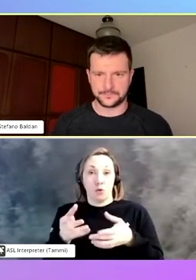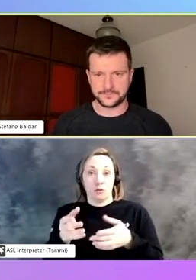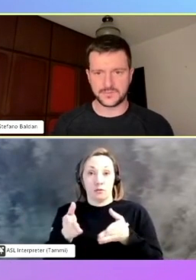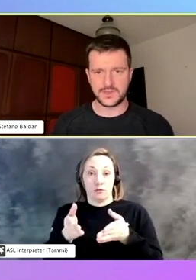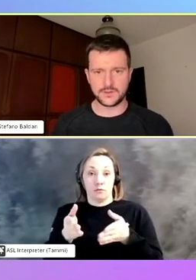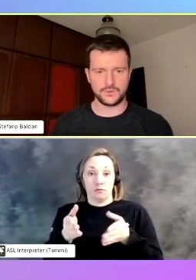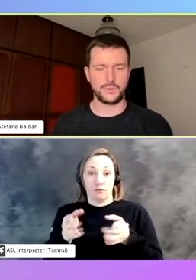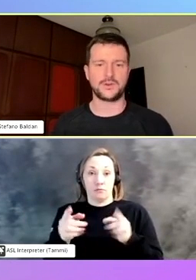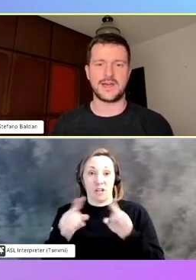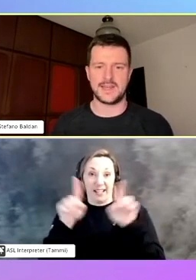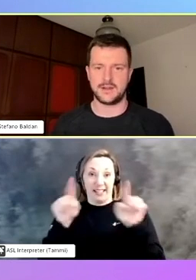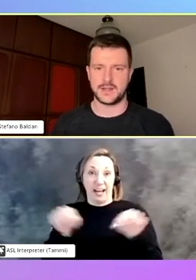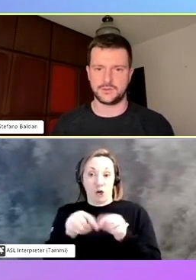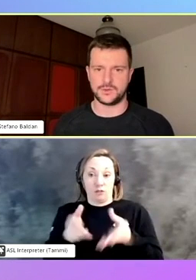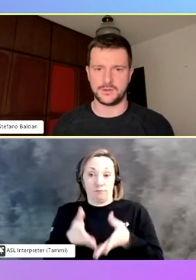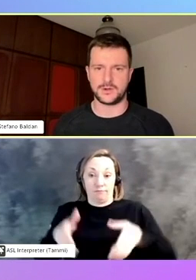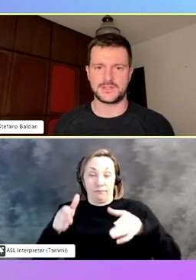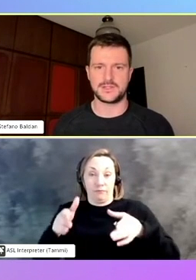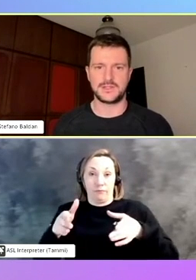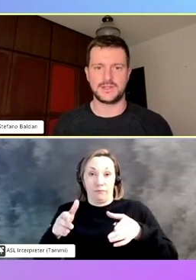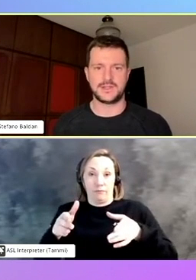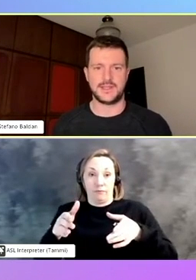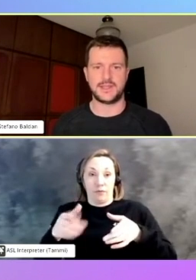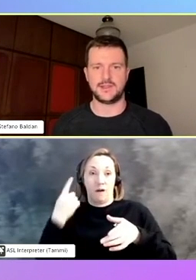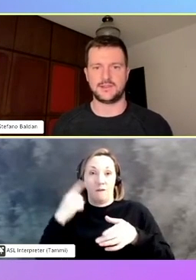is that we include people with disabilities right